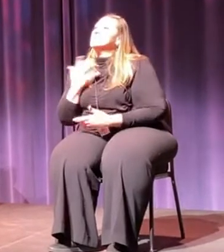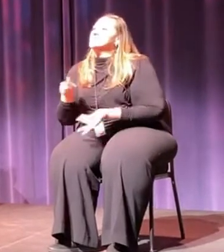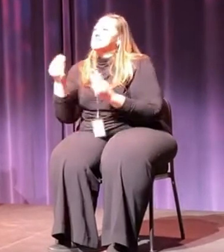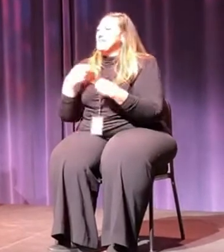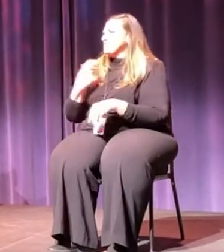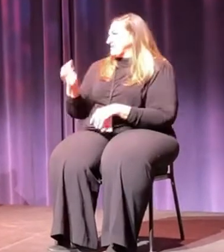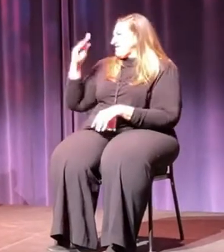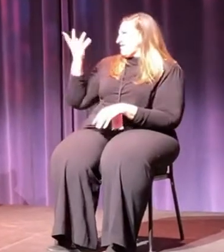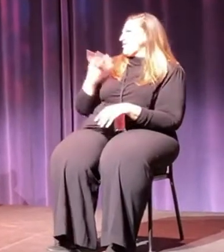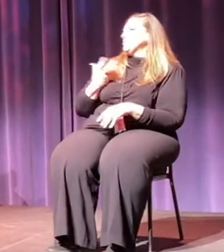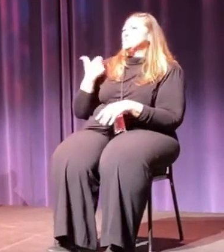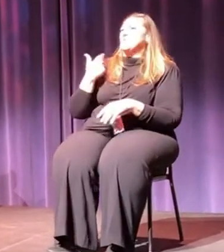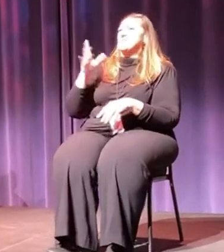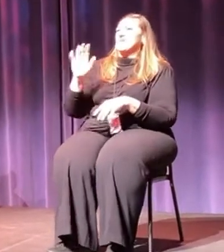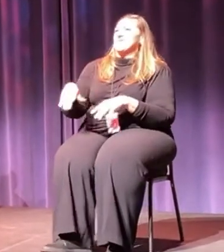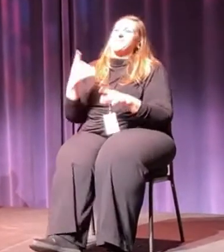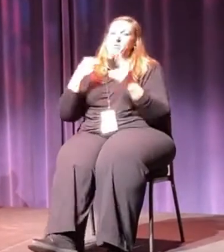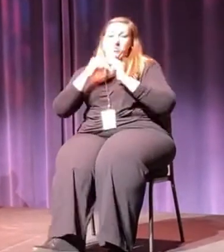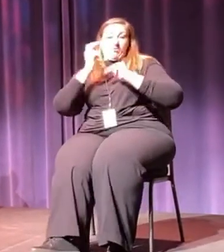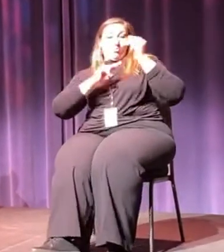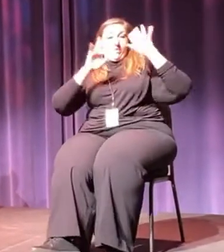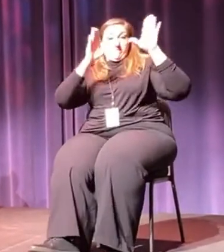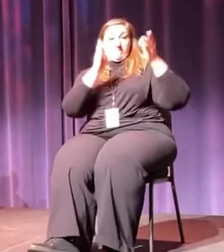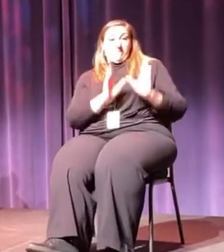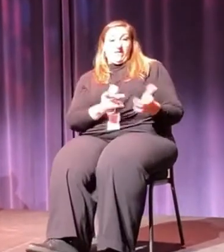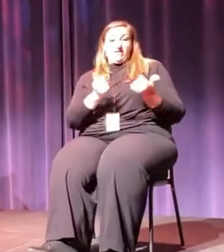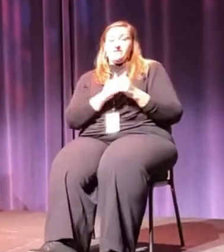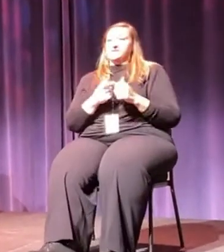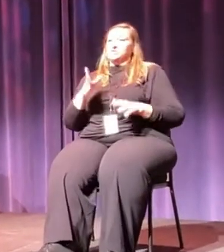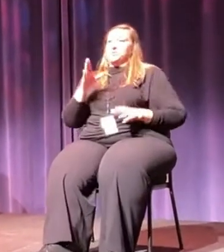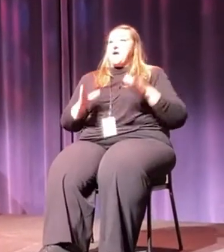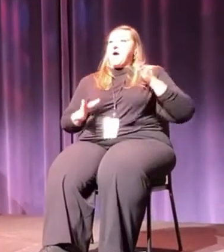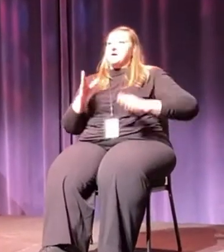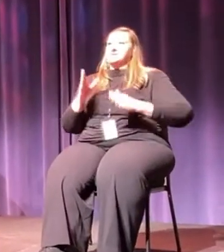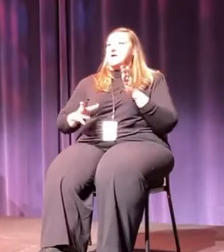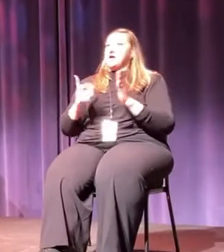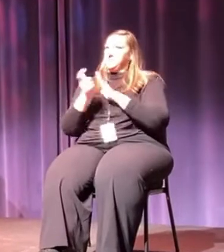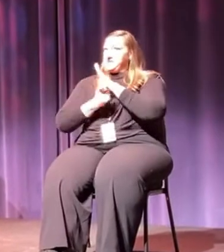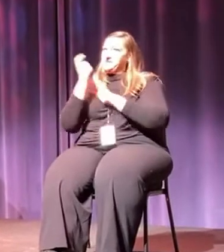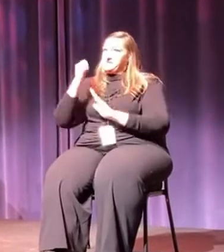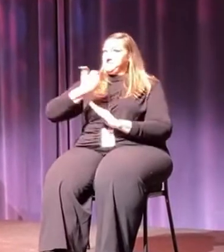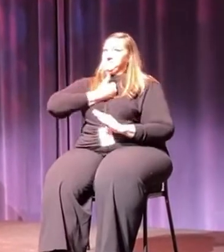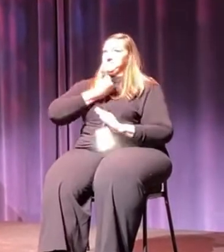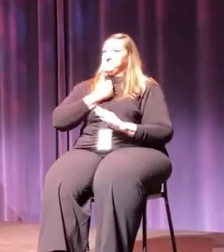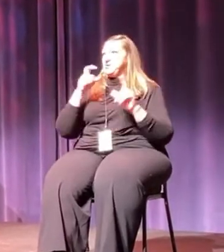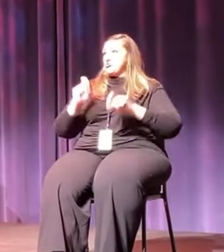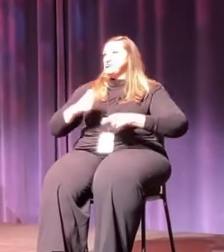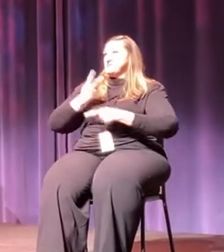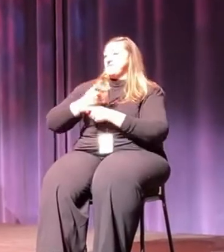They told me that we were built to be autonomous, that we were self-sufficient.